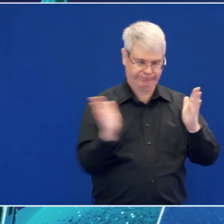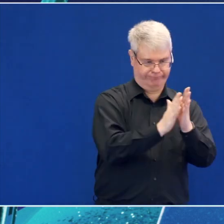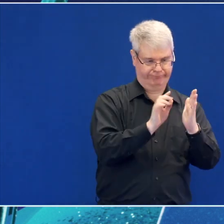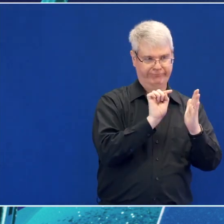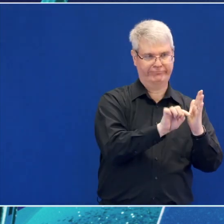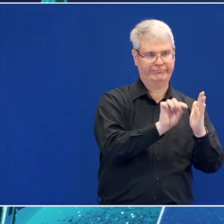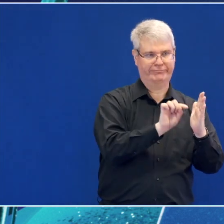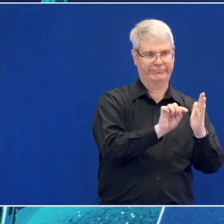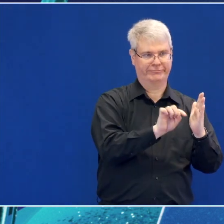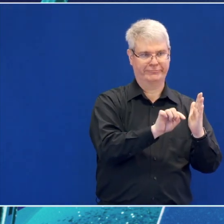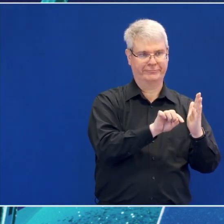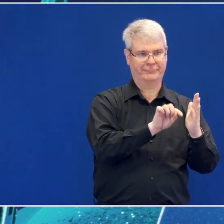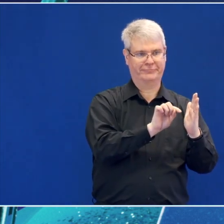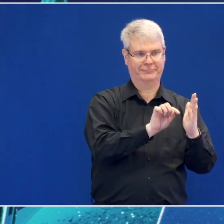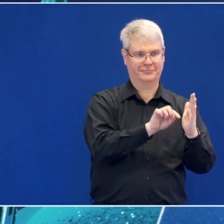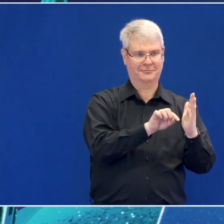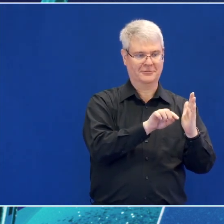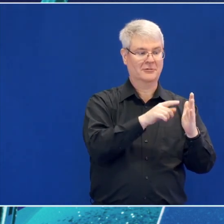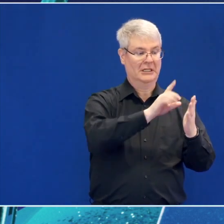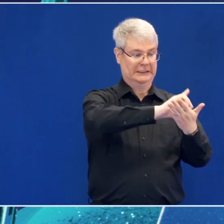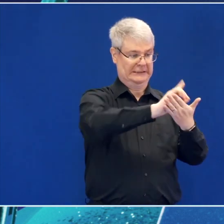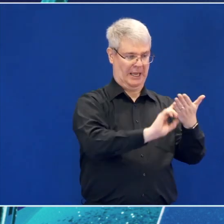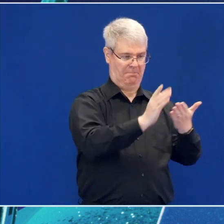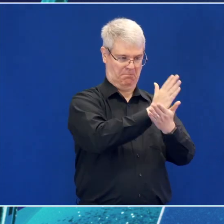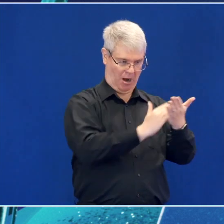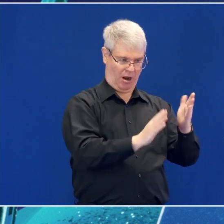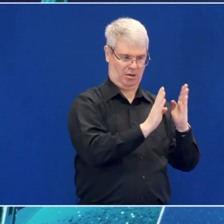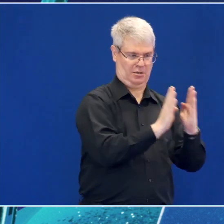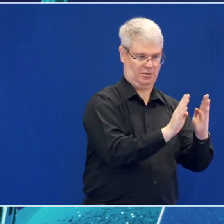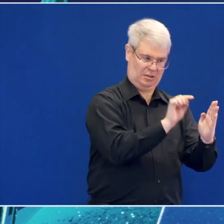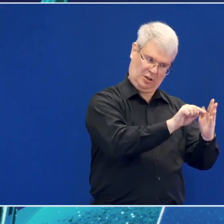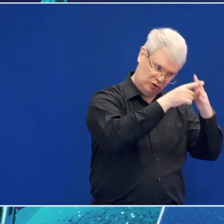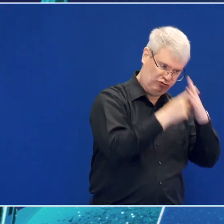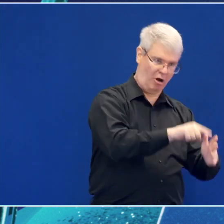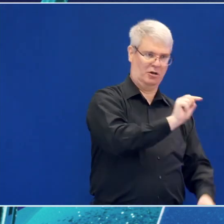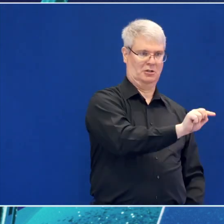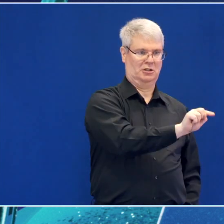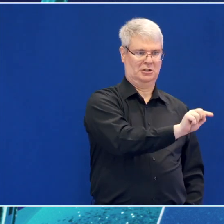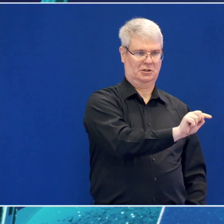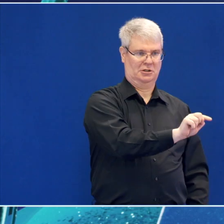And then during code generation, we need to be testing the code